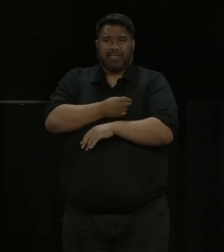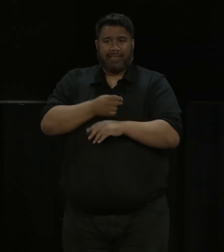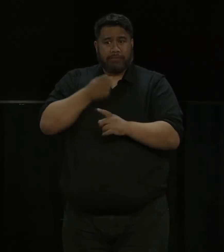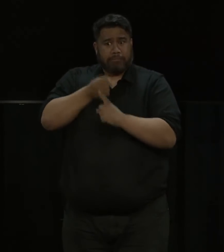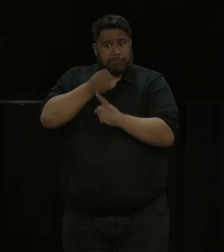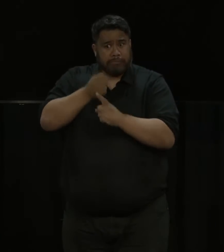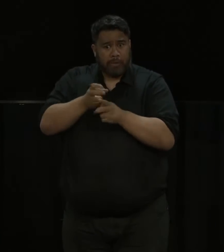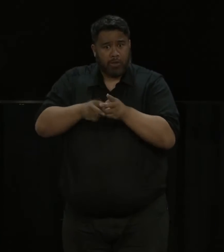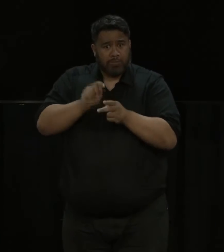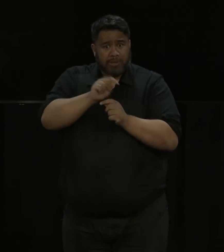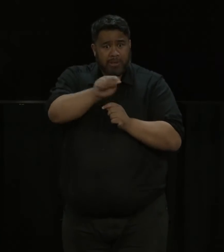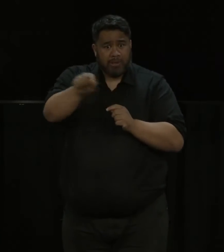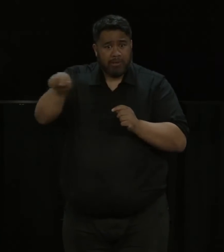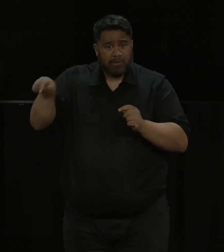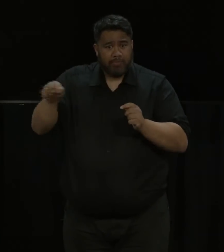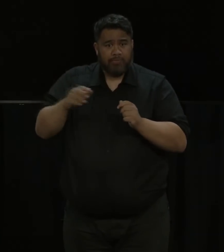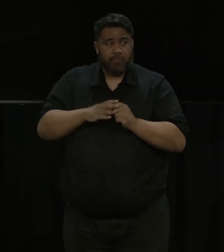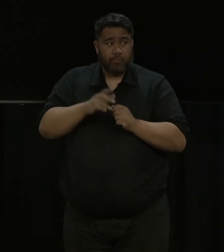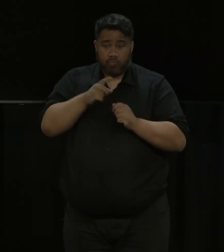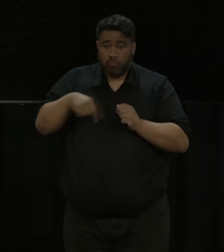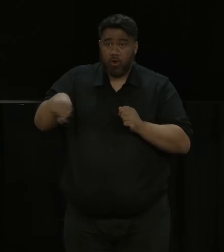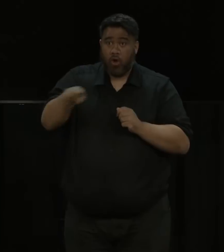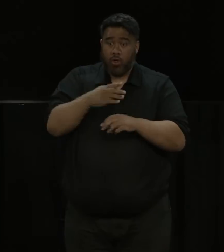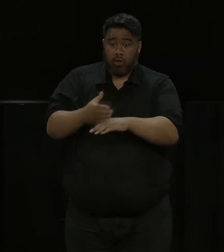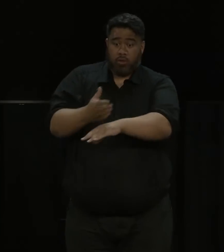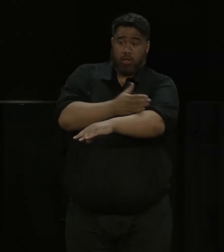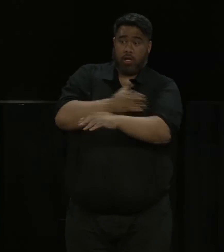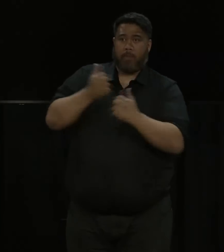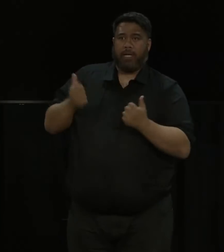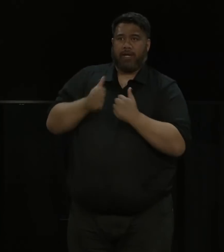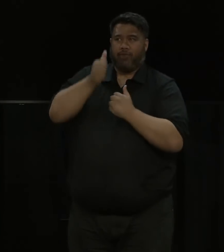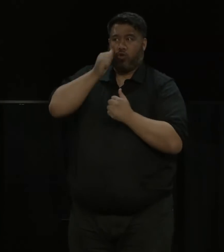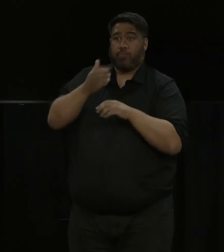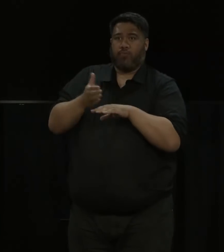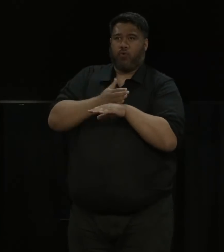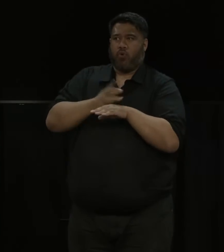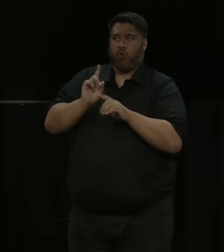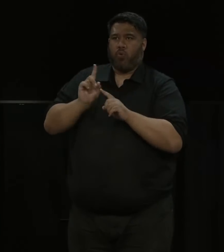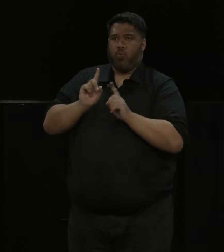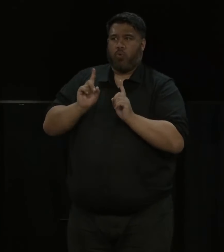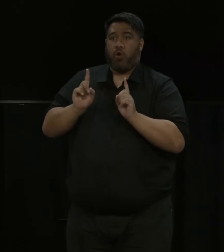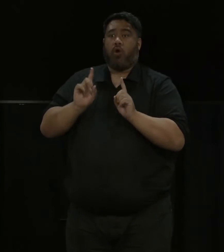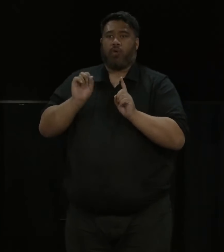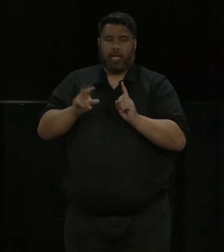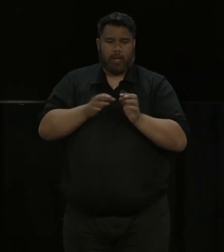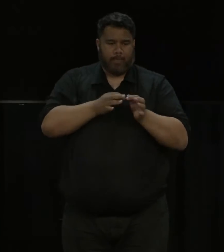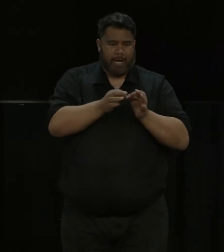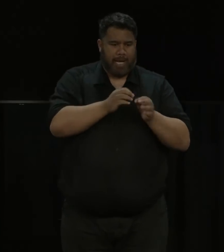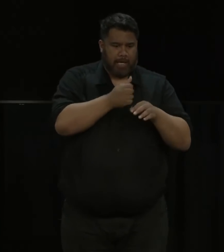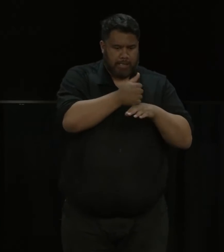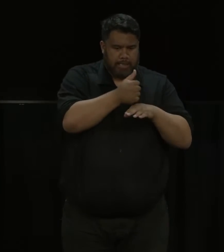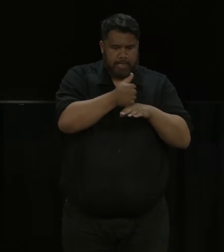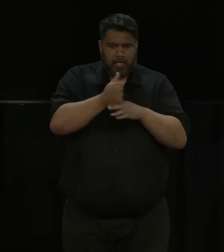How far are the DHBs impacted by the nearly 1500 staff stood down unvaccinated?